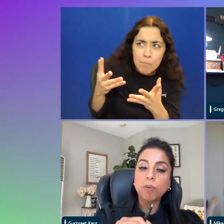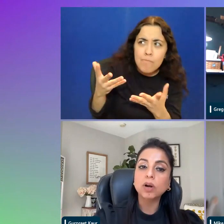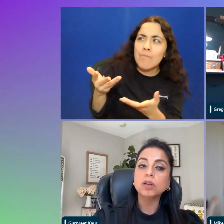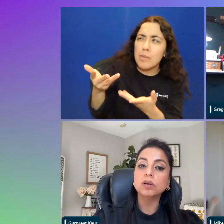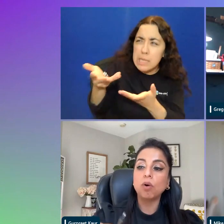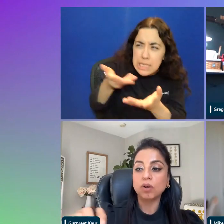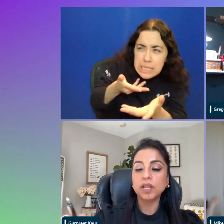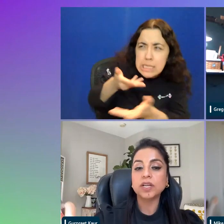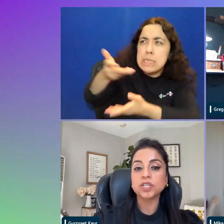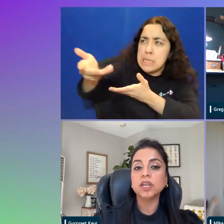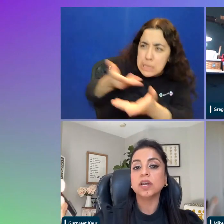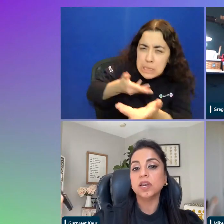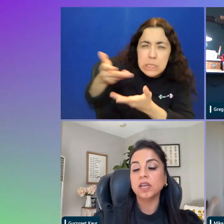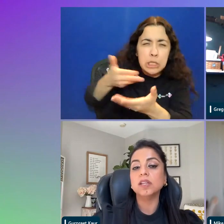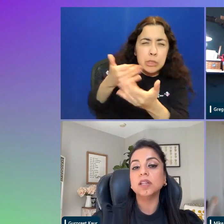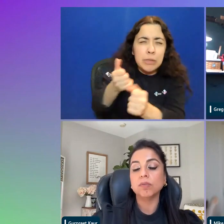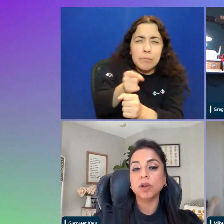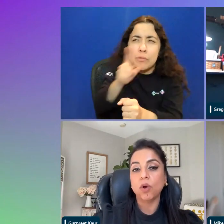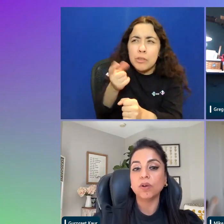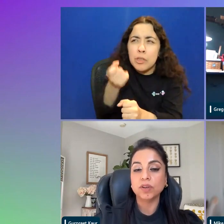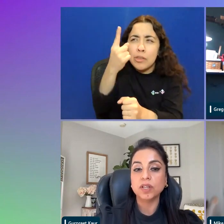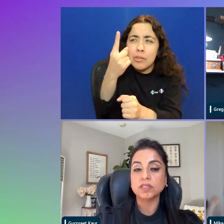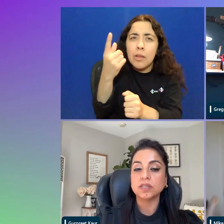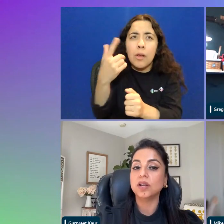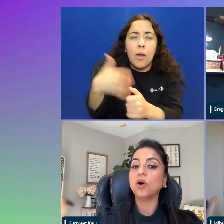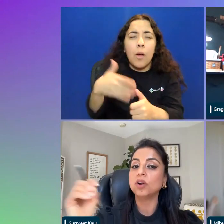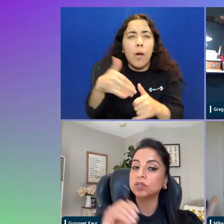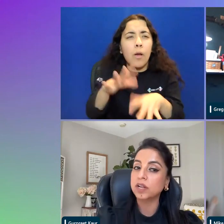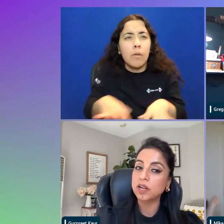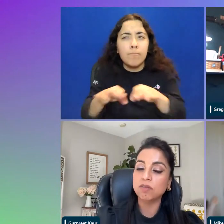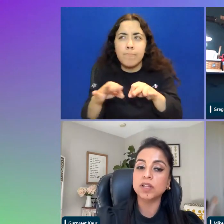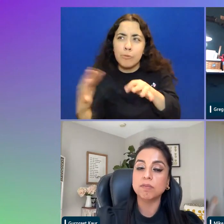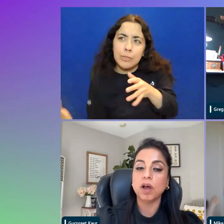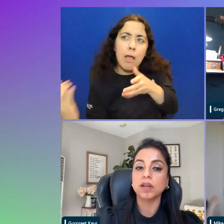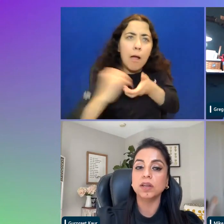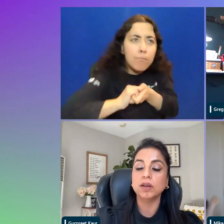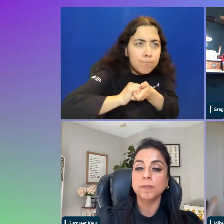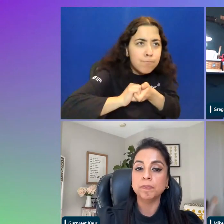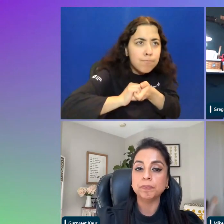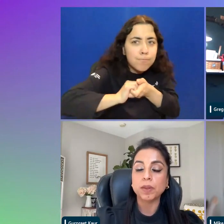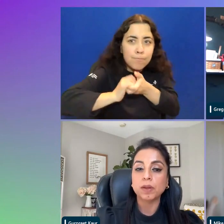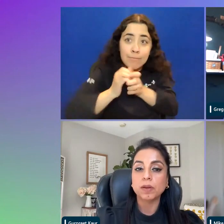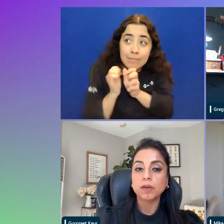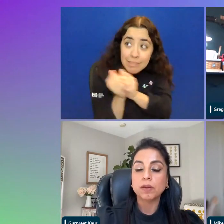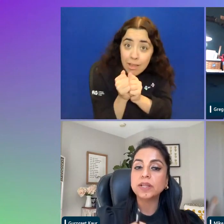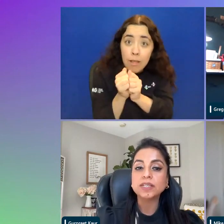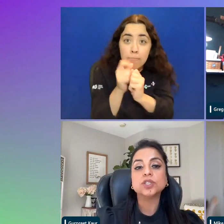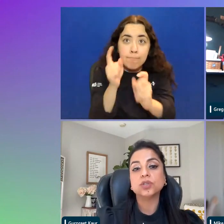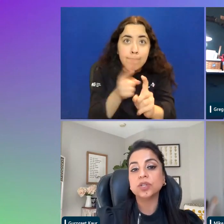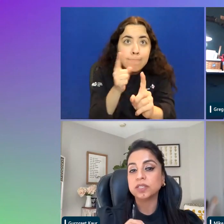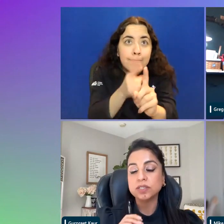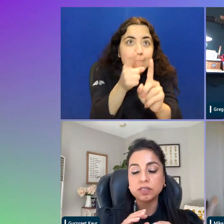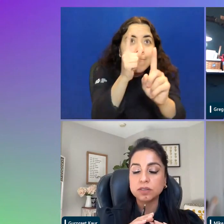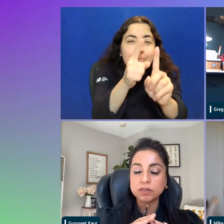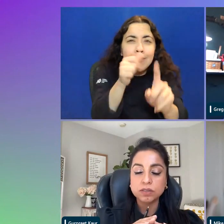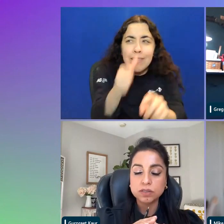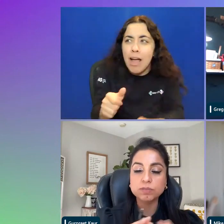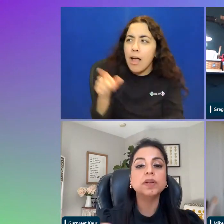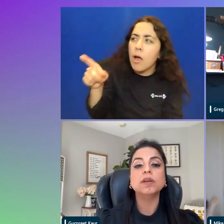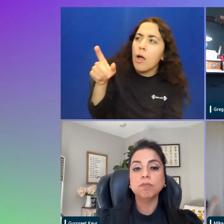and taking them along with us and not really leaving them behind. That's that's been my biggest learning.